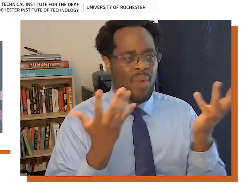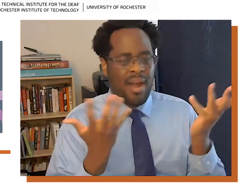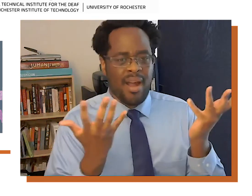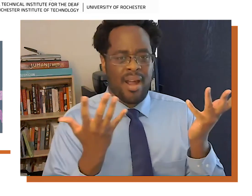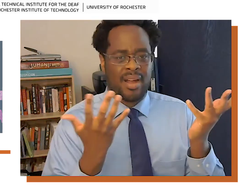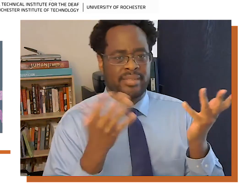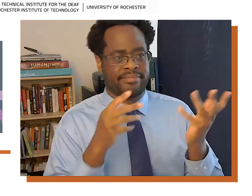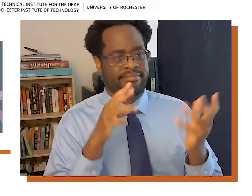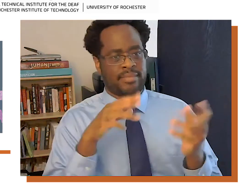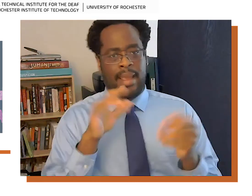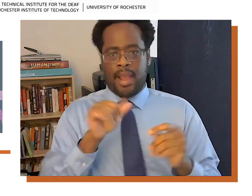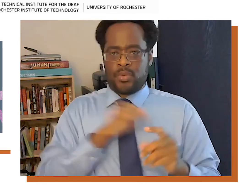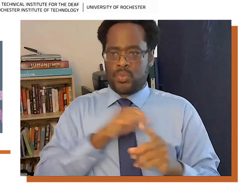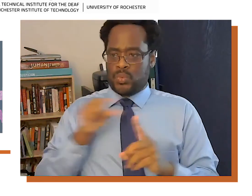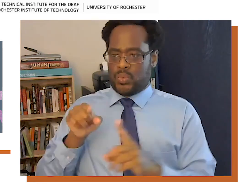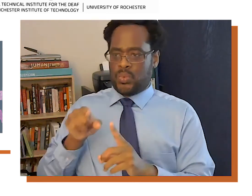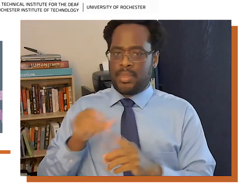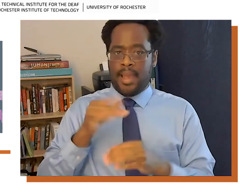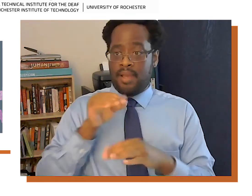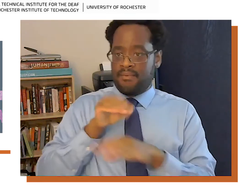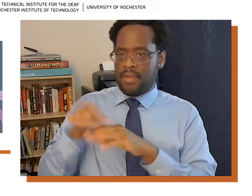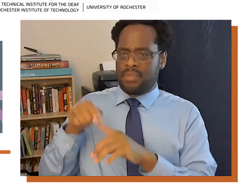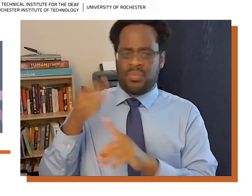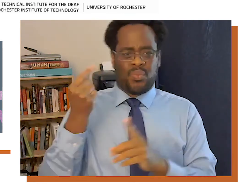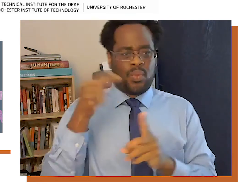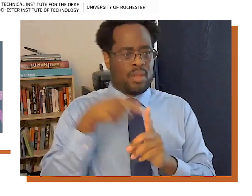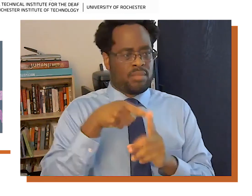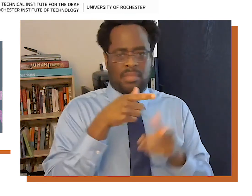So that made me think of why attitudes--